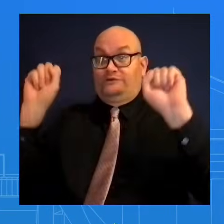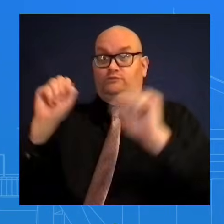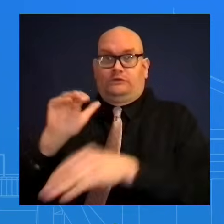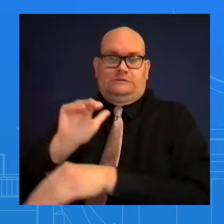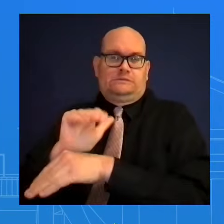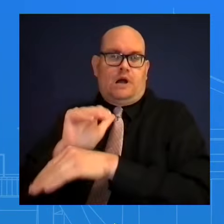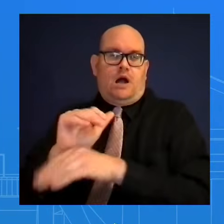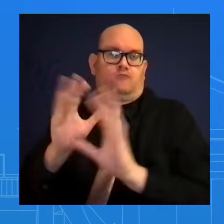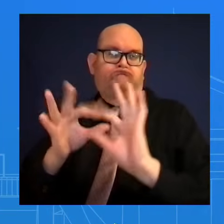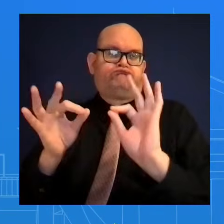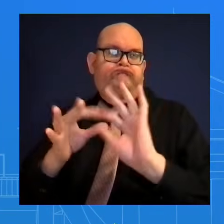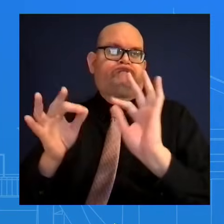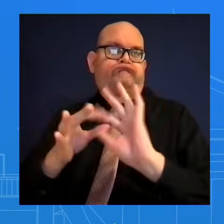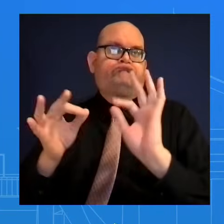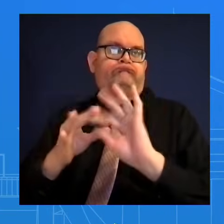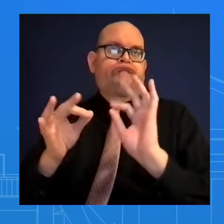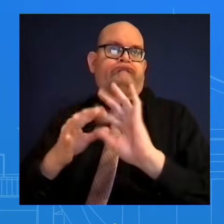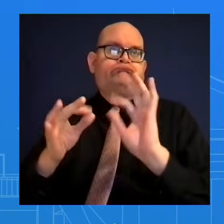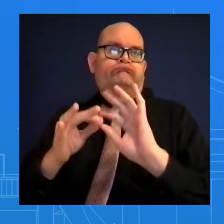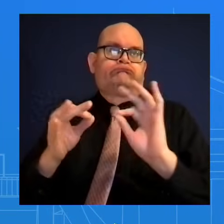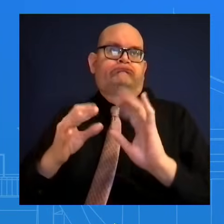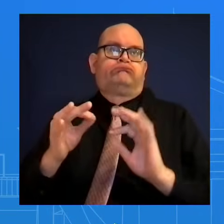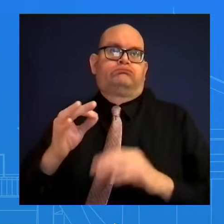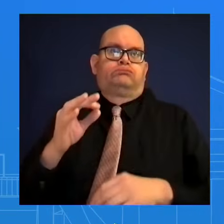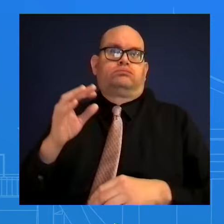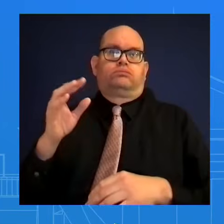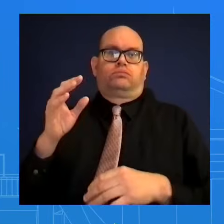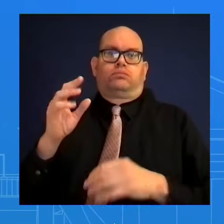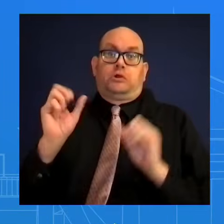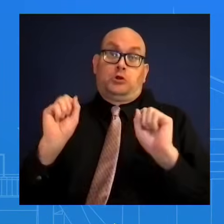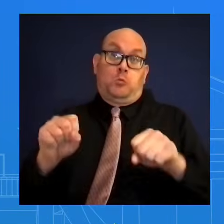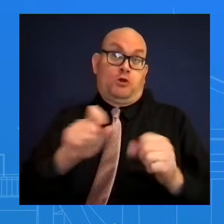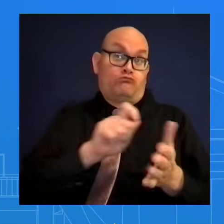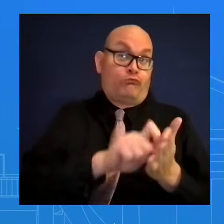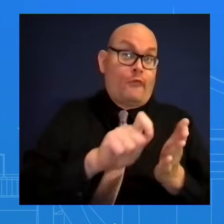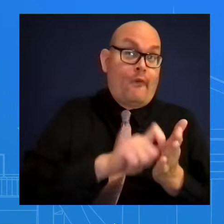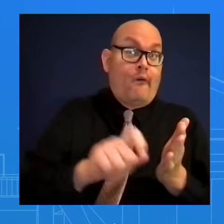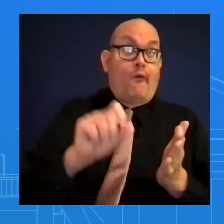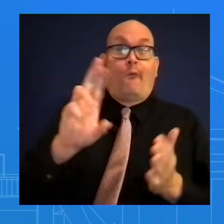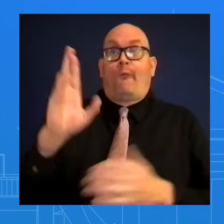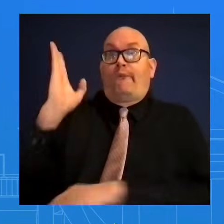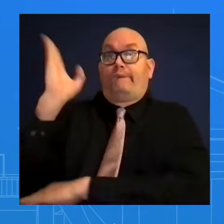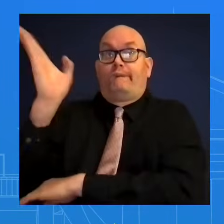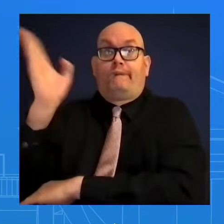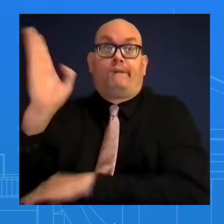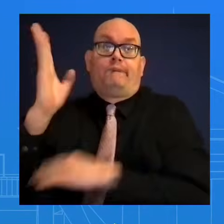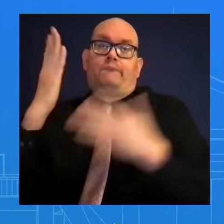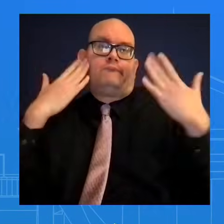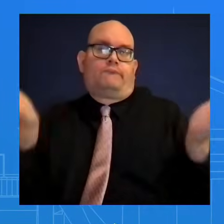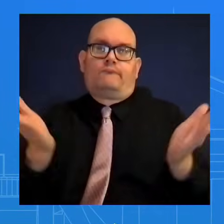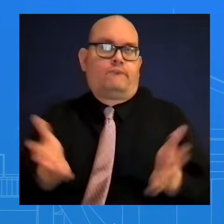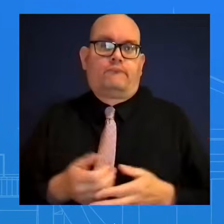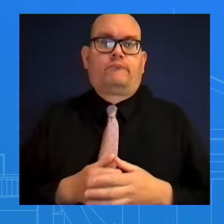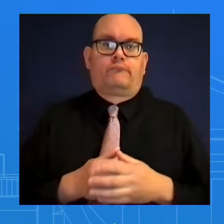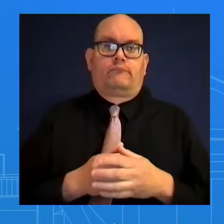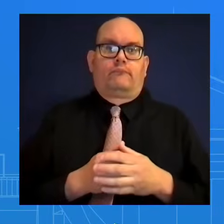Certainly, we will let you know. But he will have something to say about the passage of this out of the House. Go ahead, Steve. The Press: A follow-up to that: